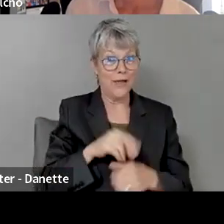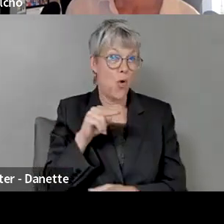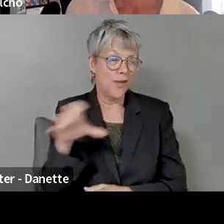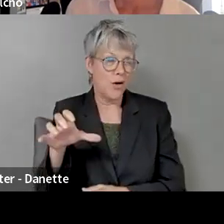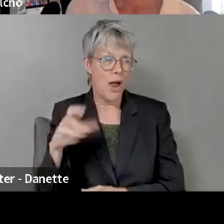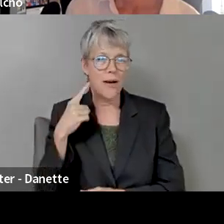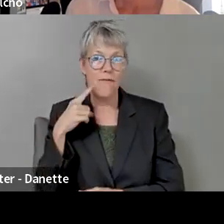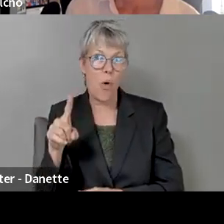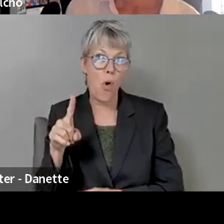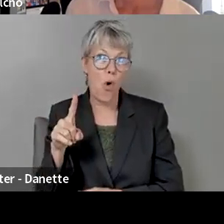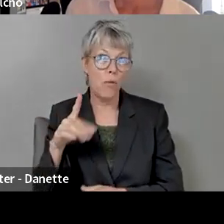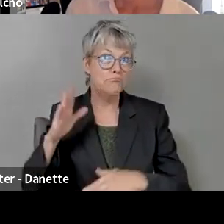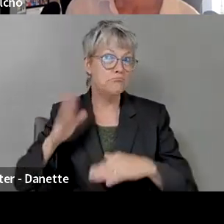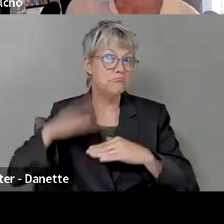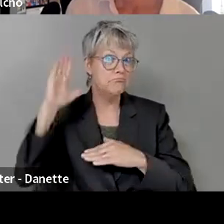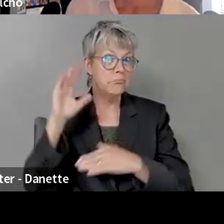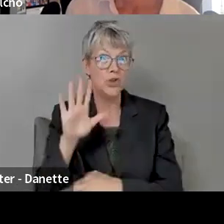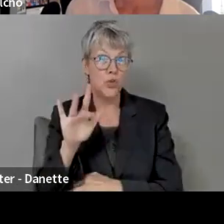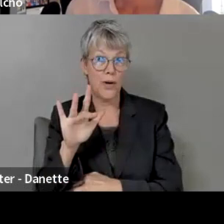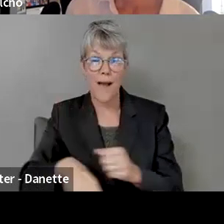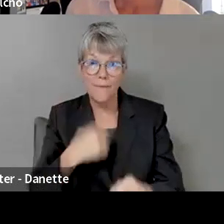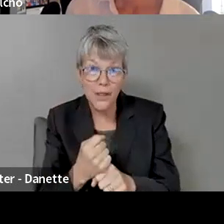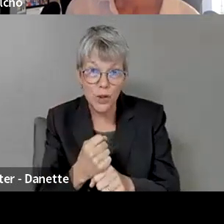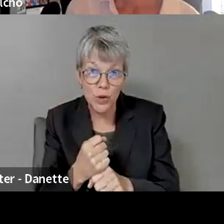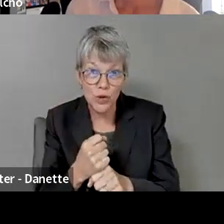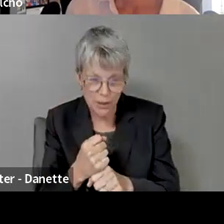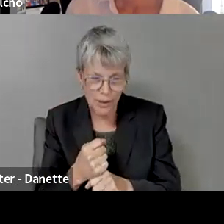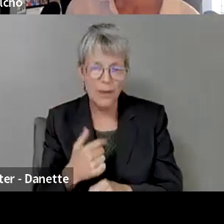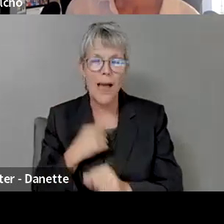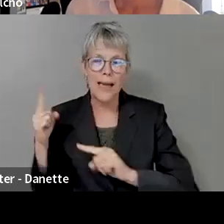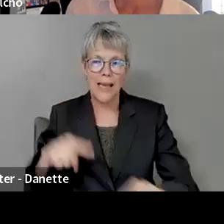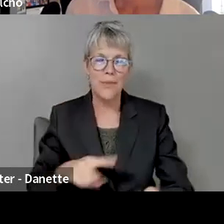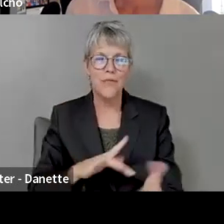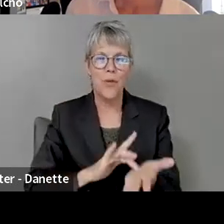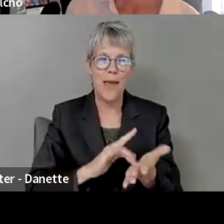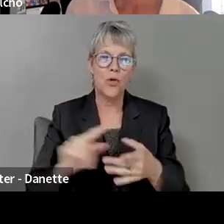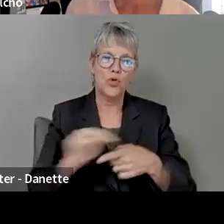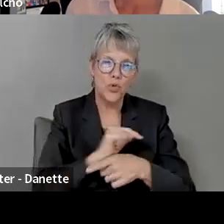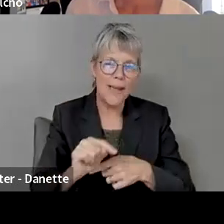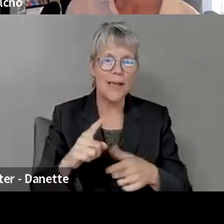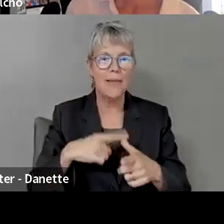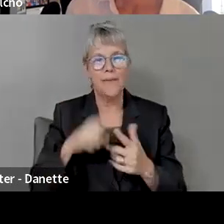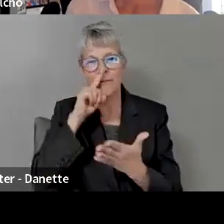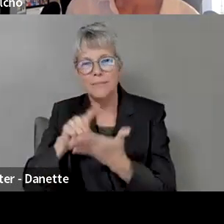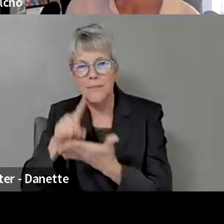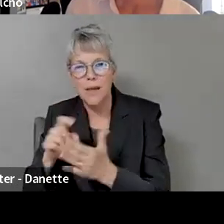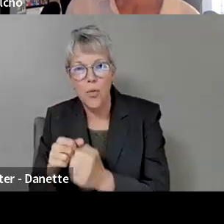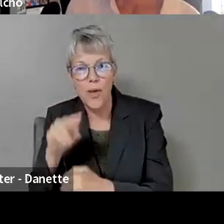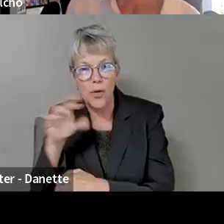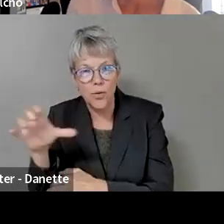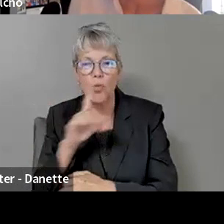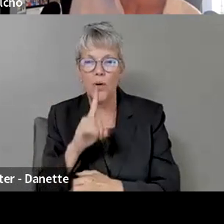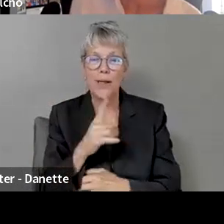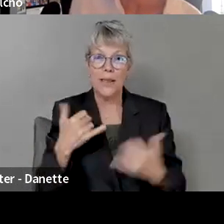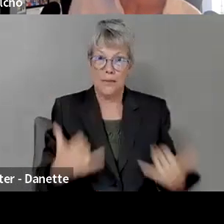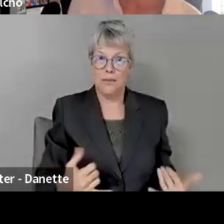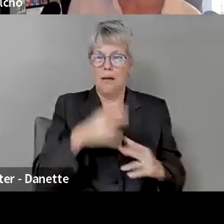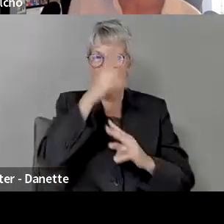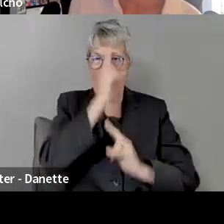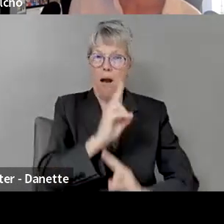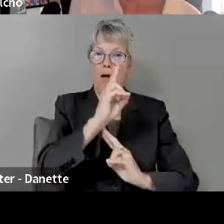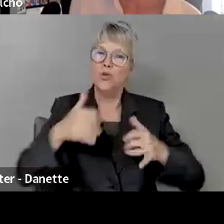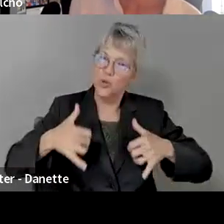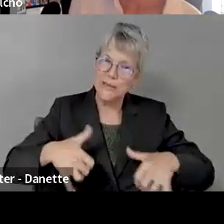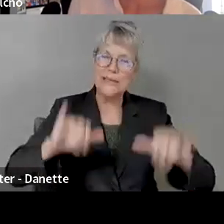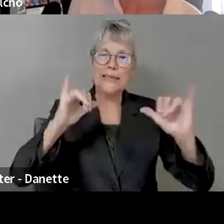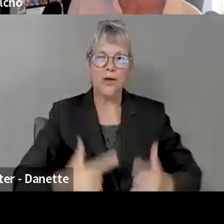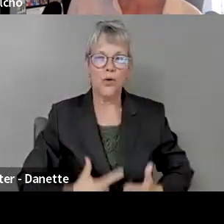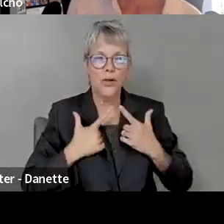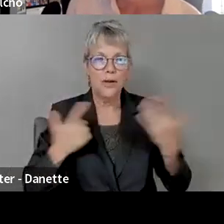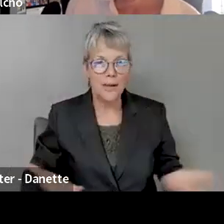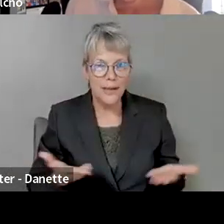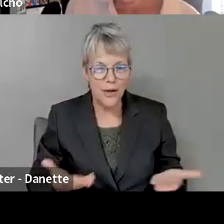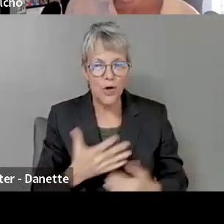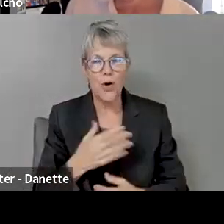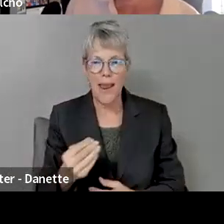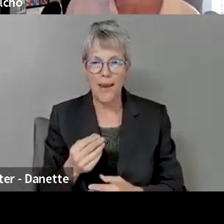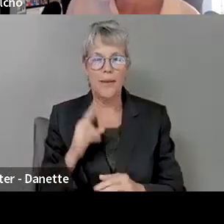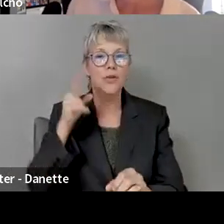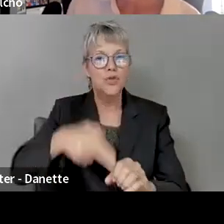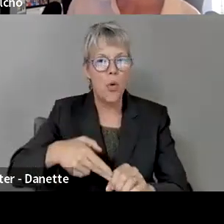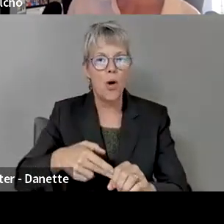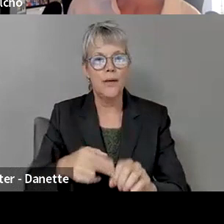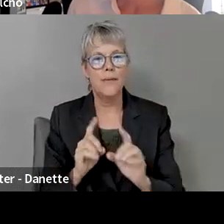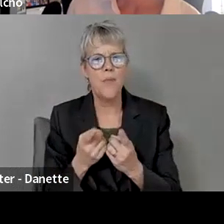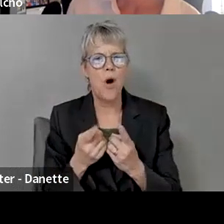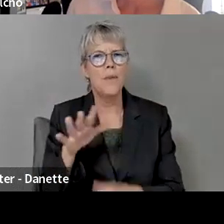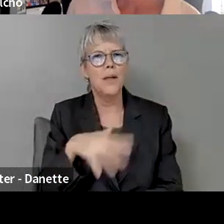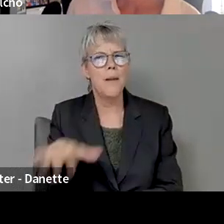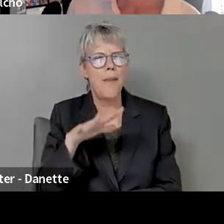Carrie Brown: over twenty-five years. Now I came here for medical training, and fell in love with North Carolina, and I'm very honored to still be here, and have joined the department about five years ago.